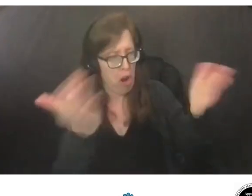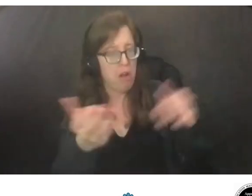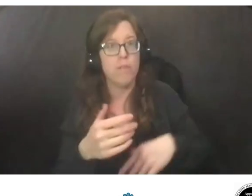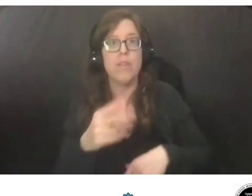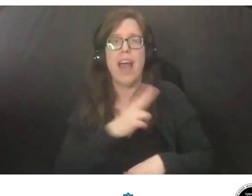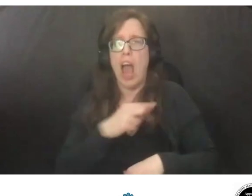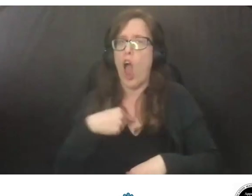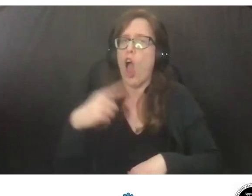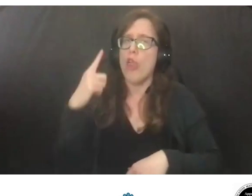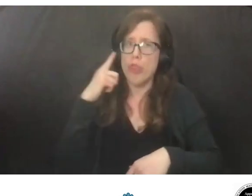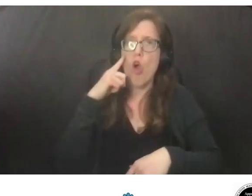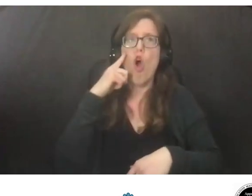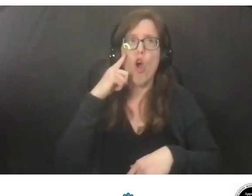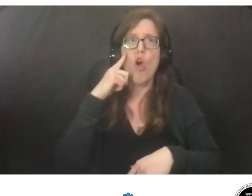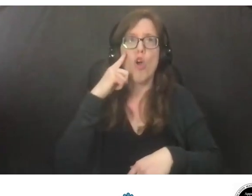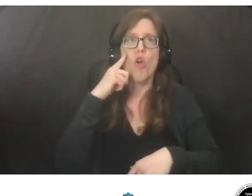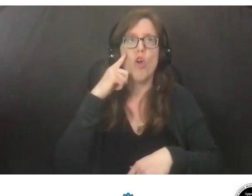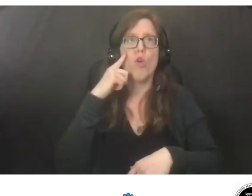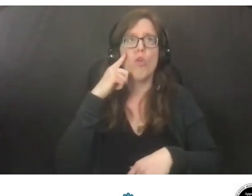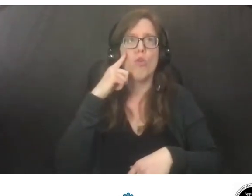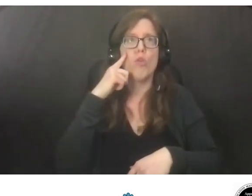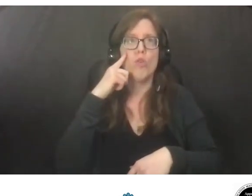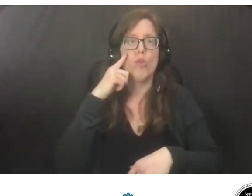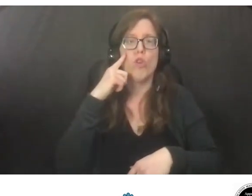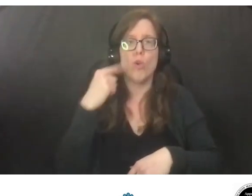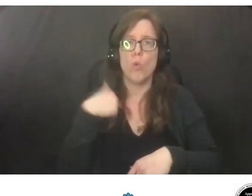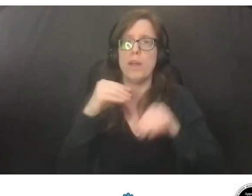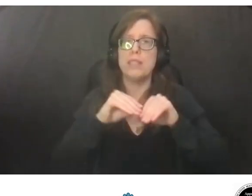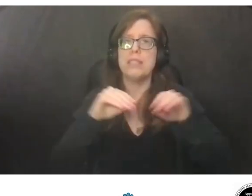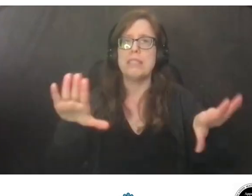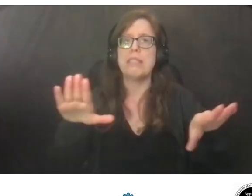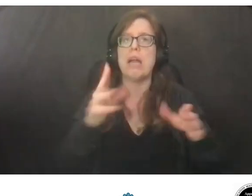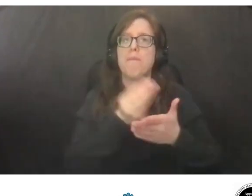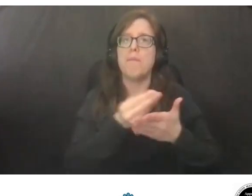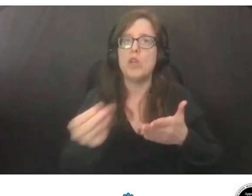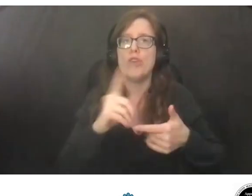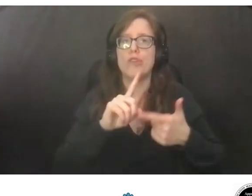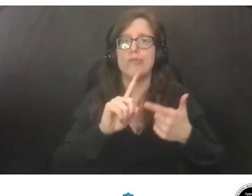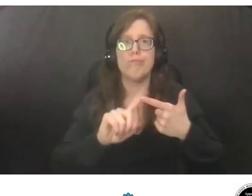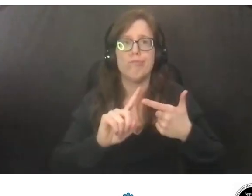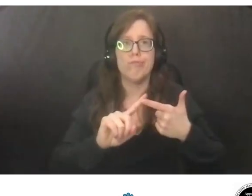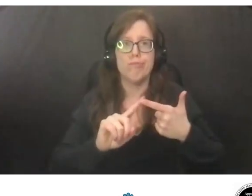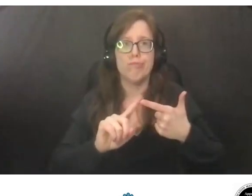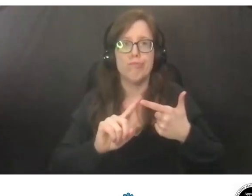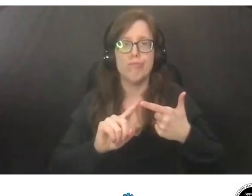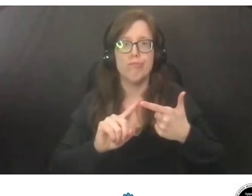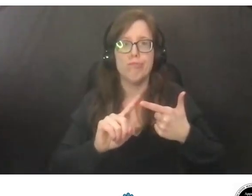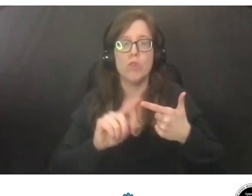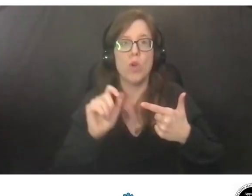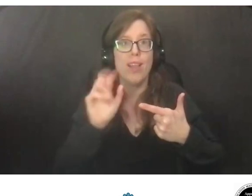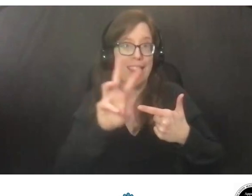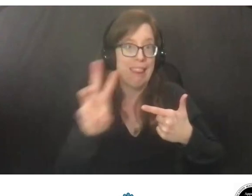Heidi: And I thought we did. I thought we sent them out the materials along with the...with the link.